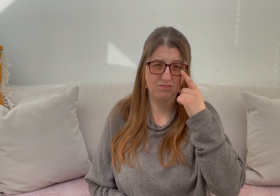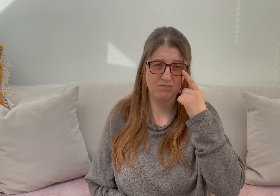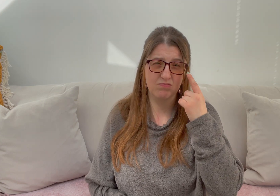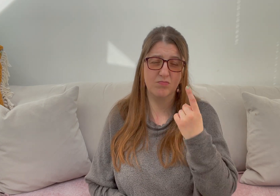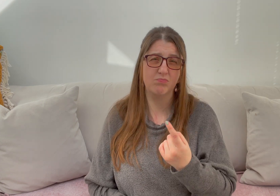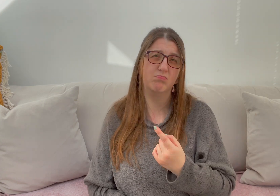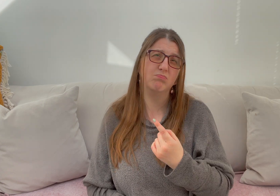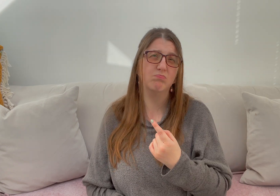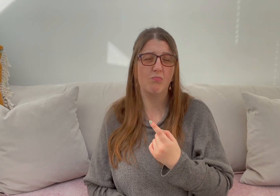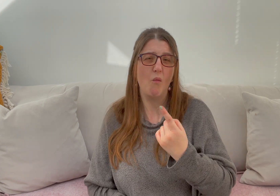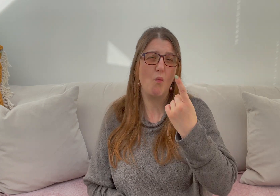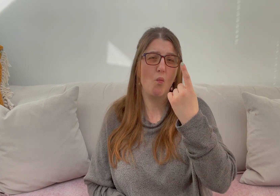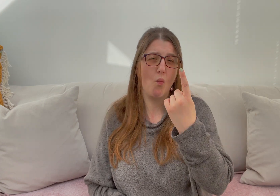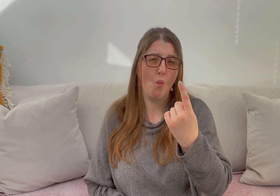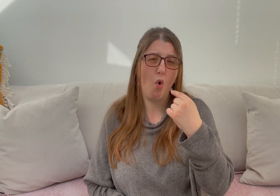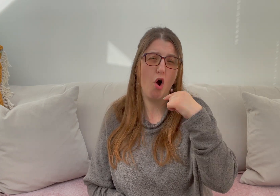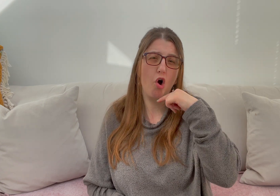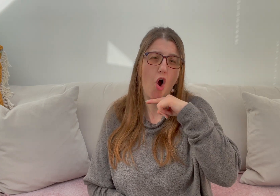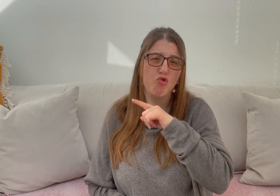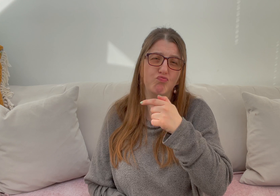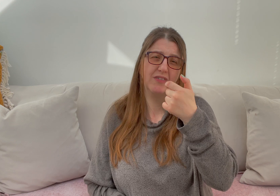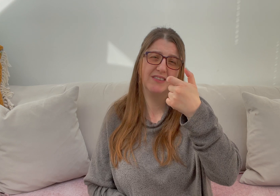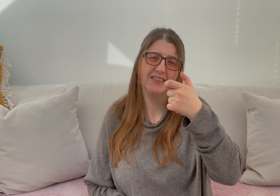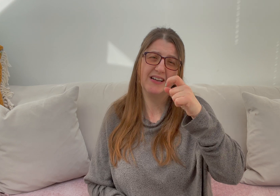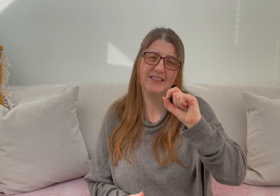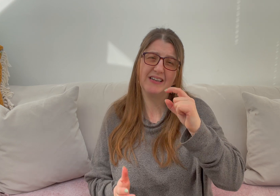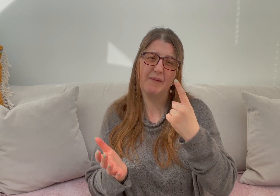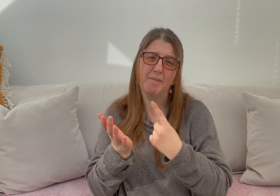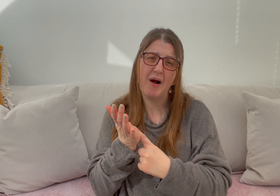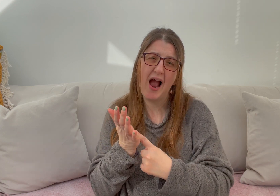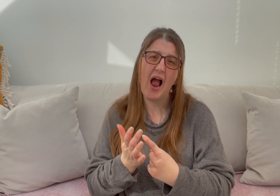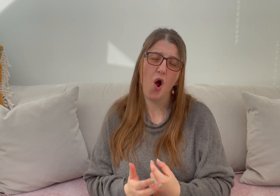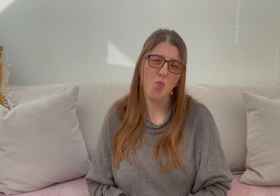this, 100 hundred 60 pound.